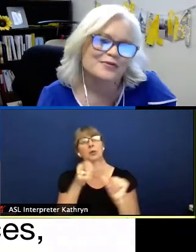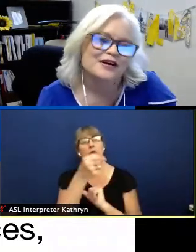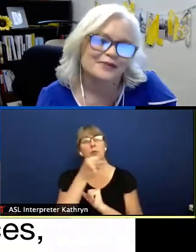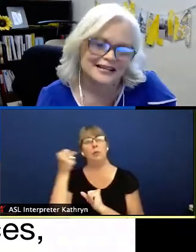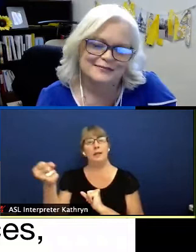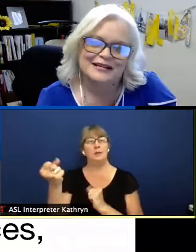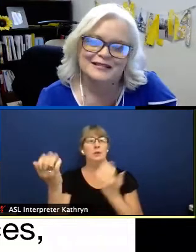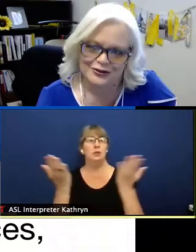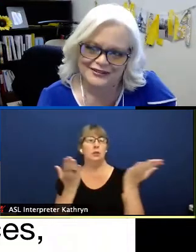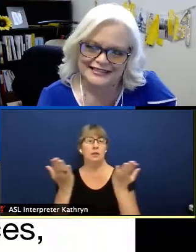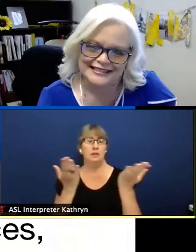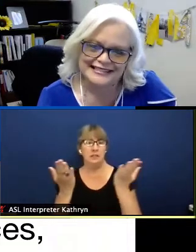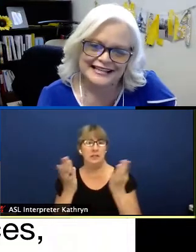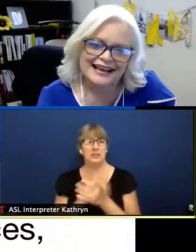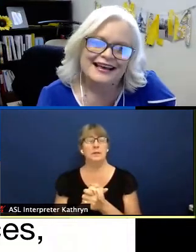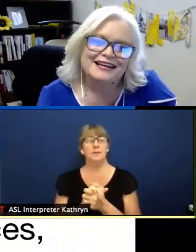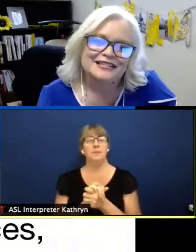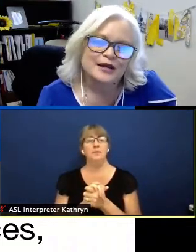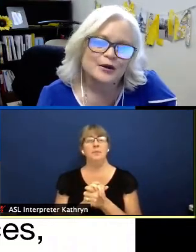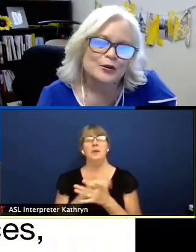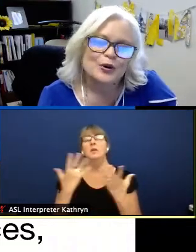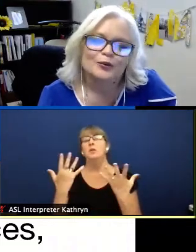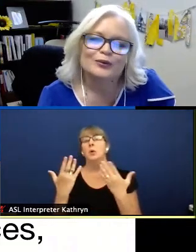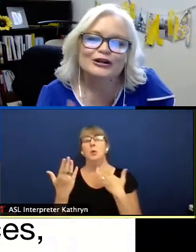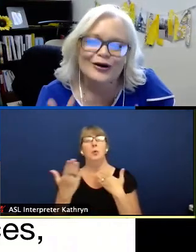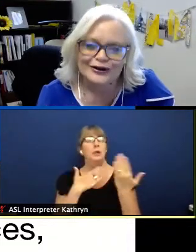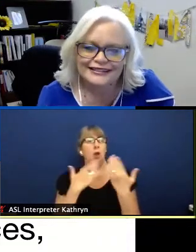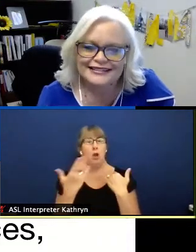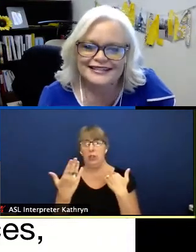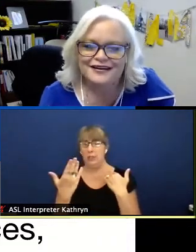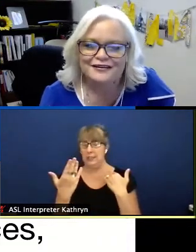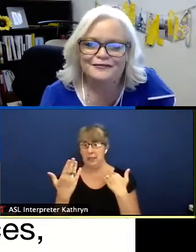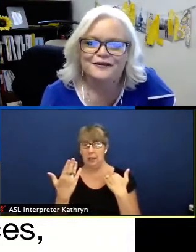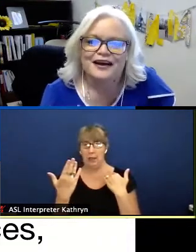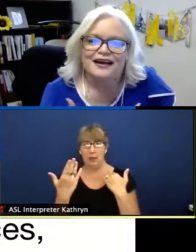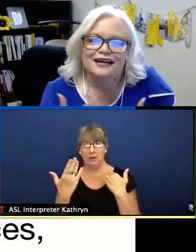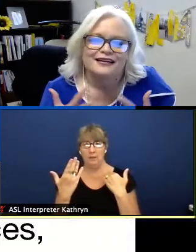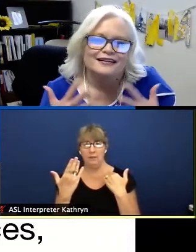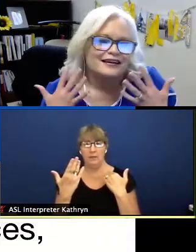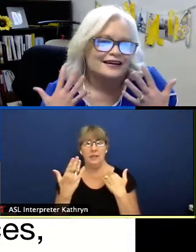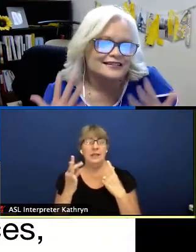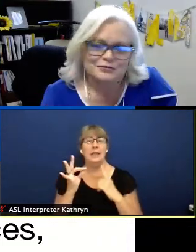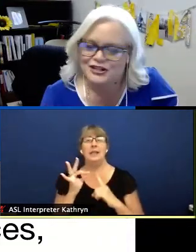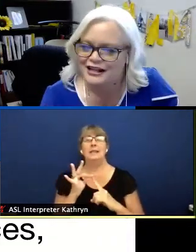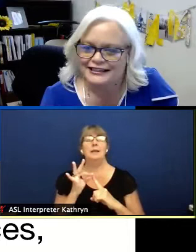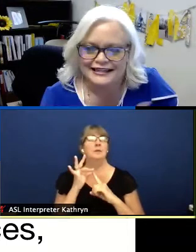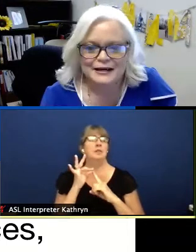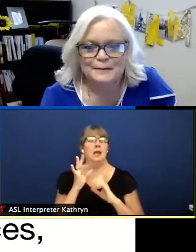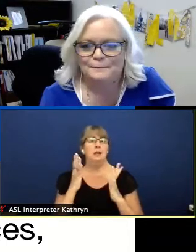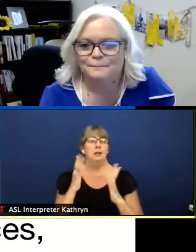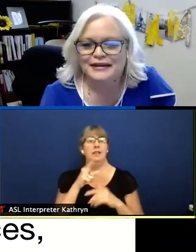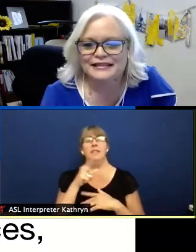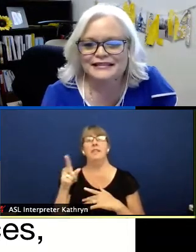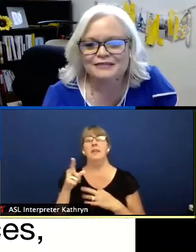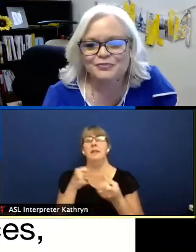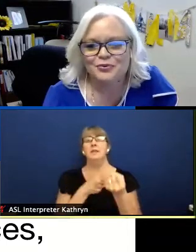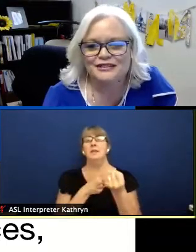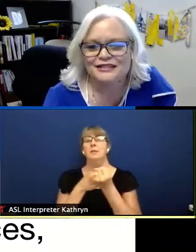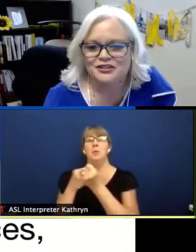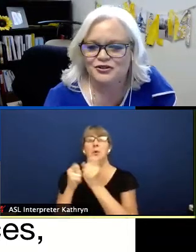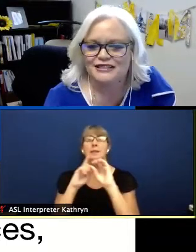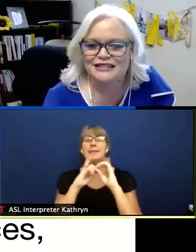of placement and services. So regardless of exceptionality BESE supports districts,